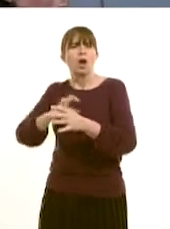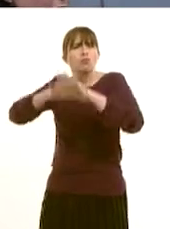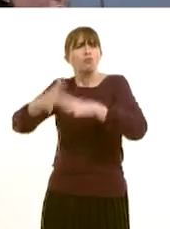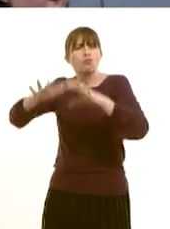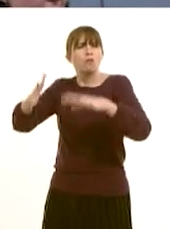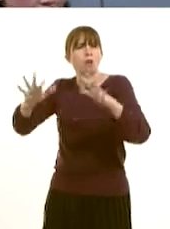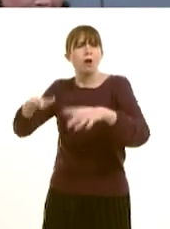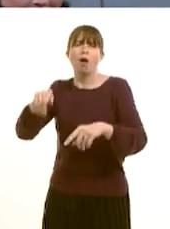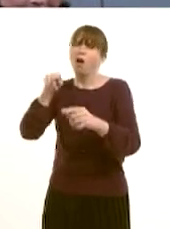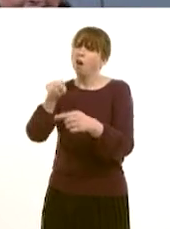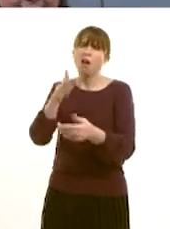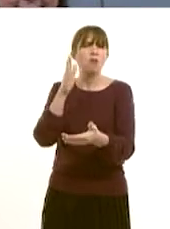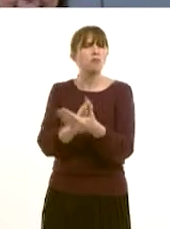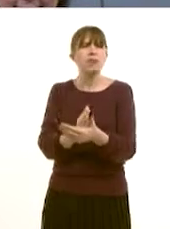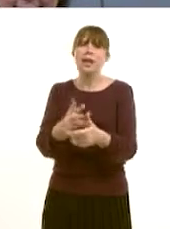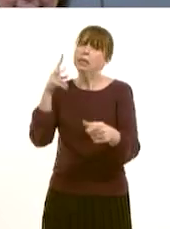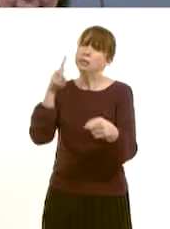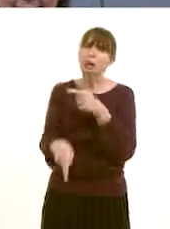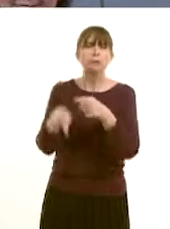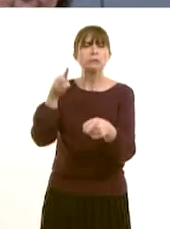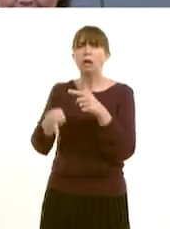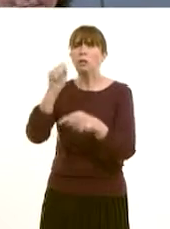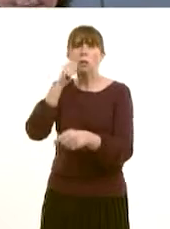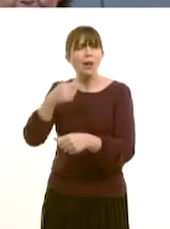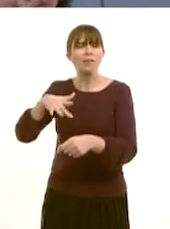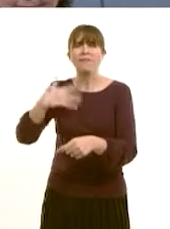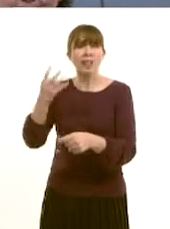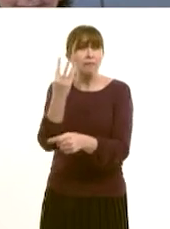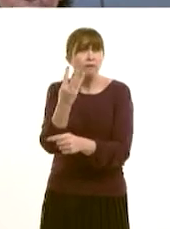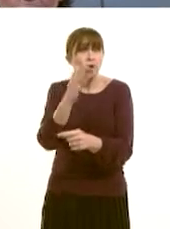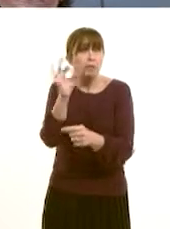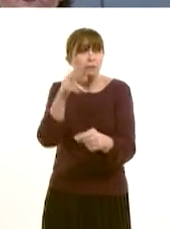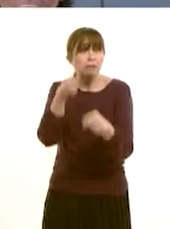draconian cutbacks in their servicesóup to 4 per cent for Powys. Andrew R.T.